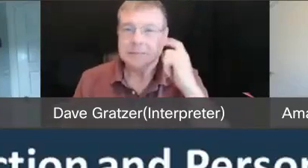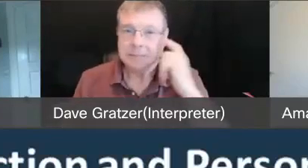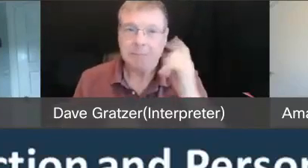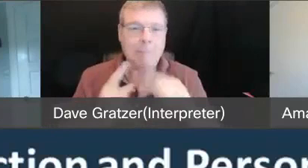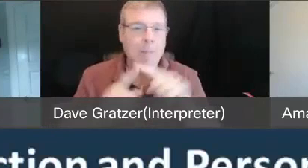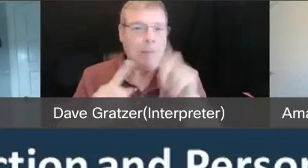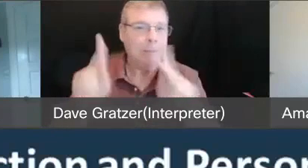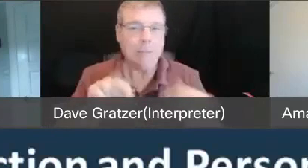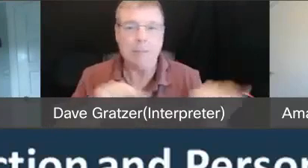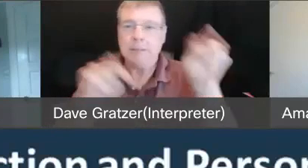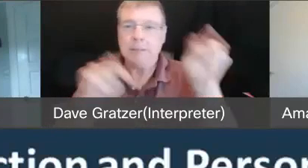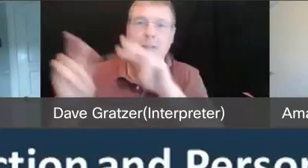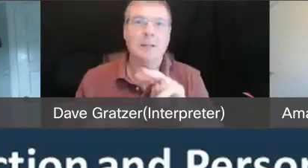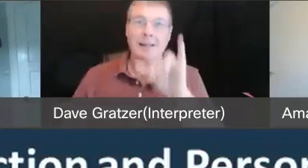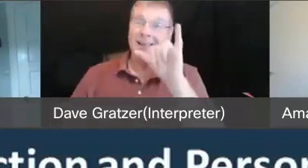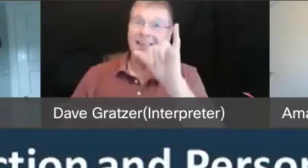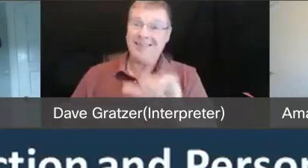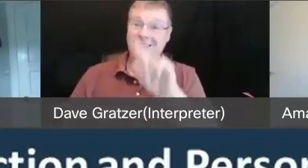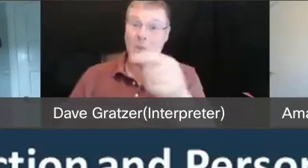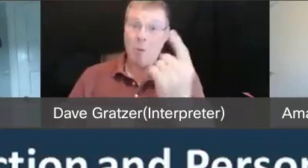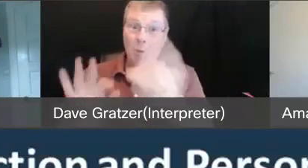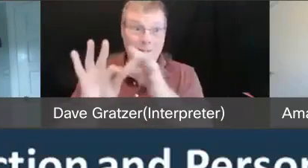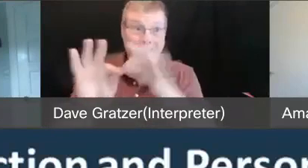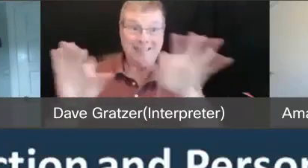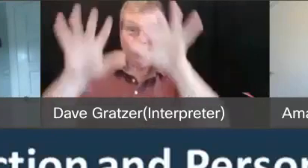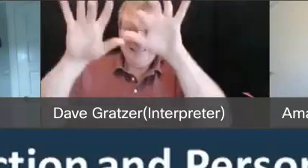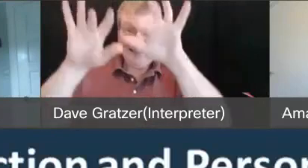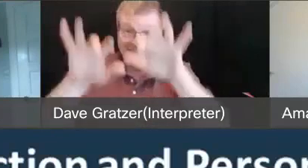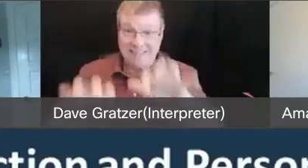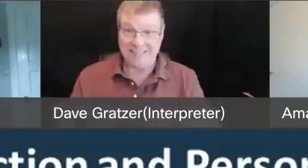So that is the only sentence in this introduction sample